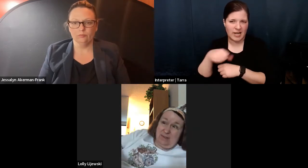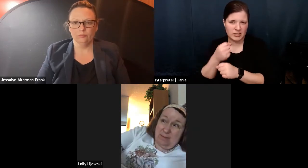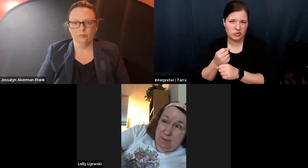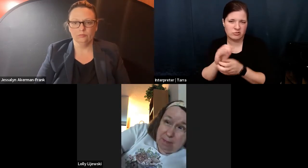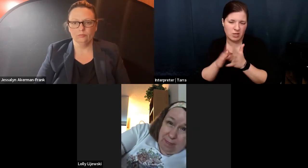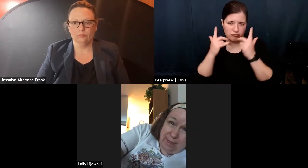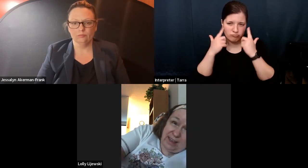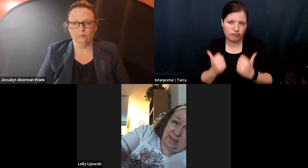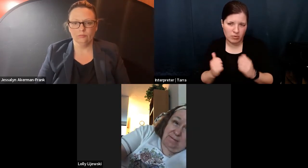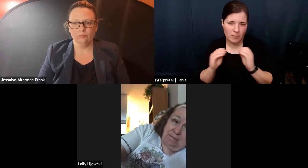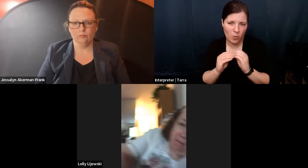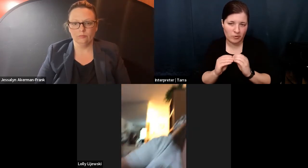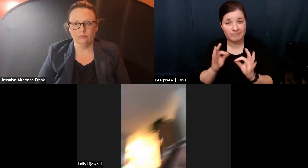And hearing loss started in my late 50s and has progressed from mild to moderate over the past nine years.